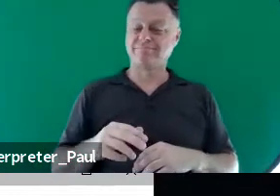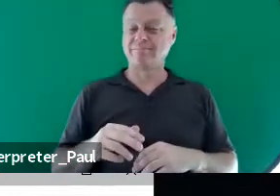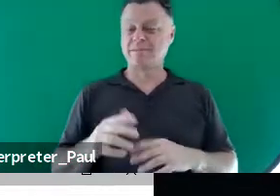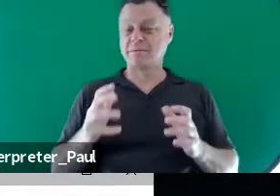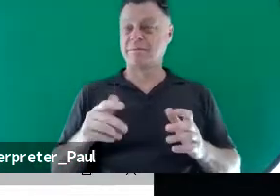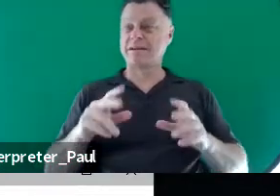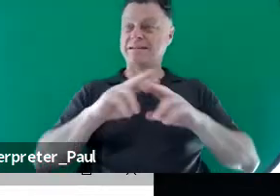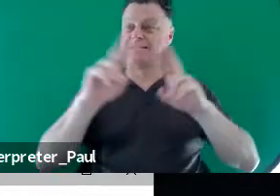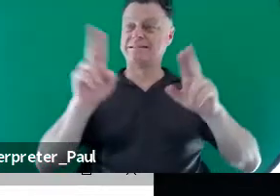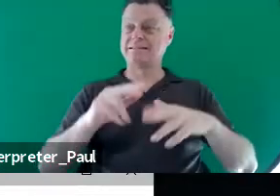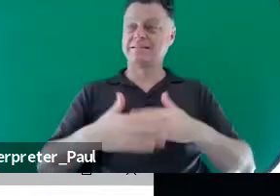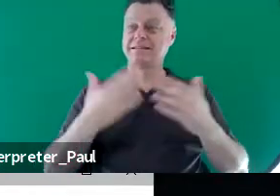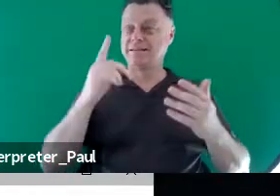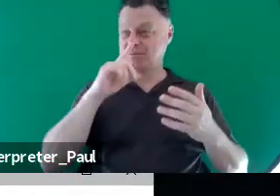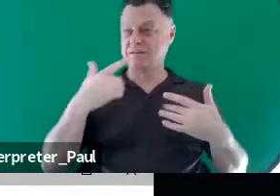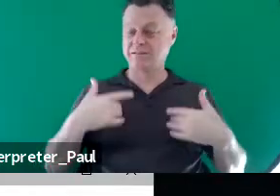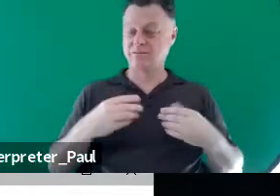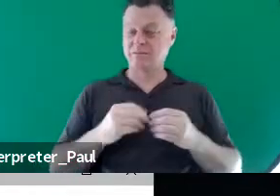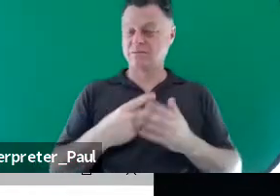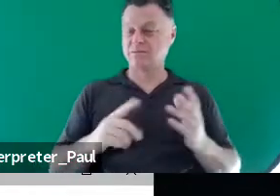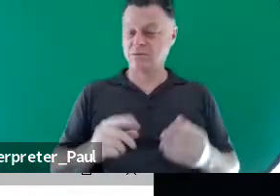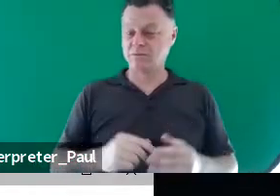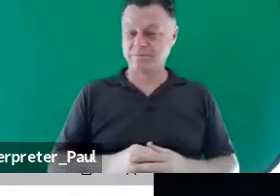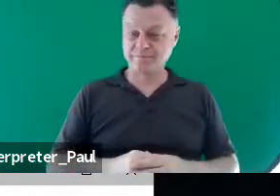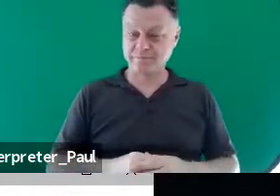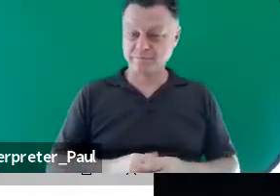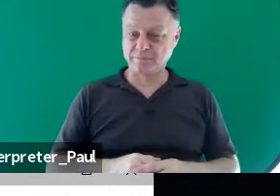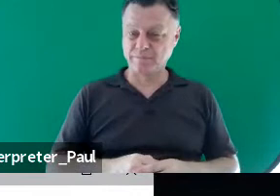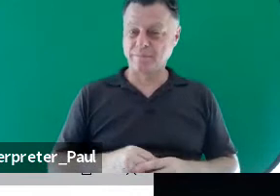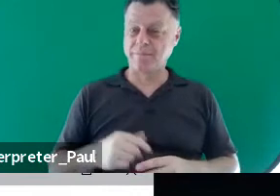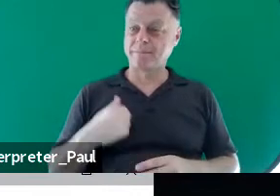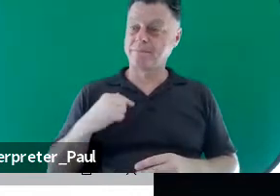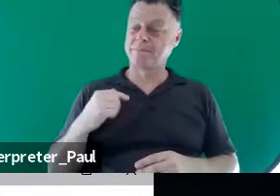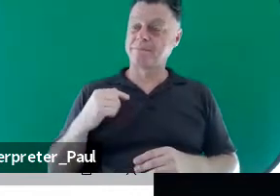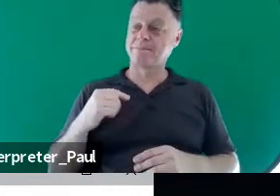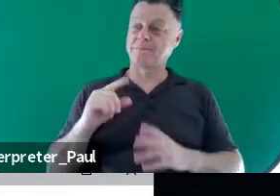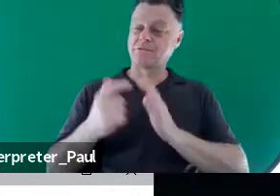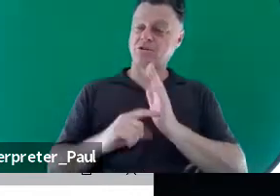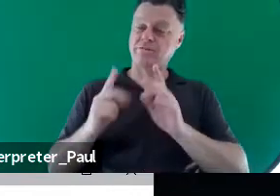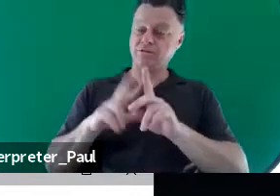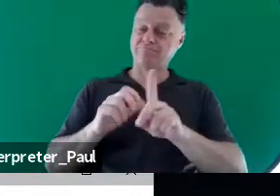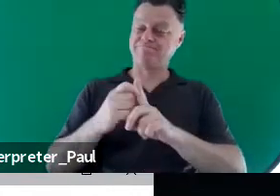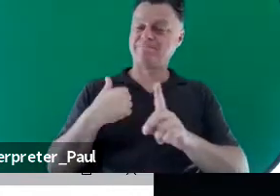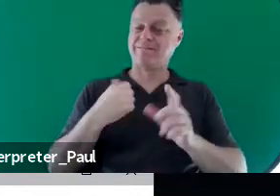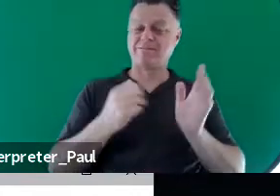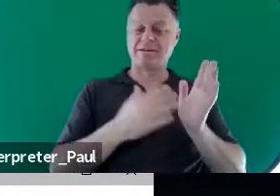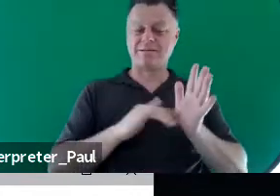Day of People Living with Disability is that when I was first diagnosed with MS in 2006,